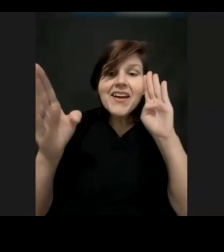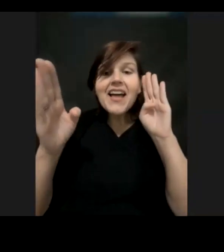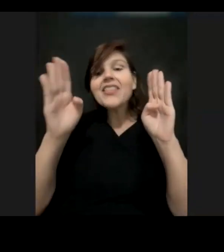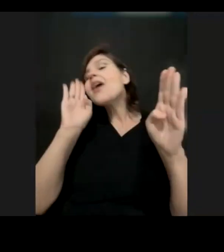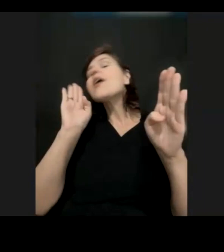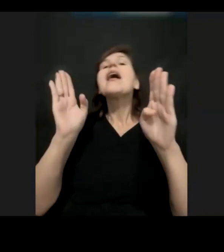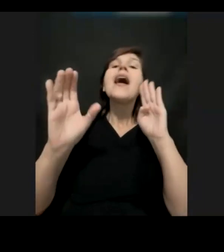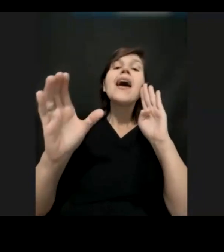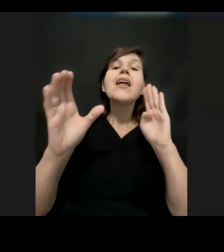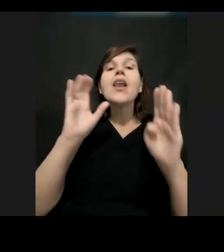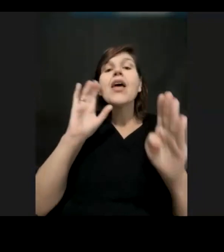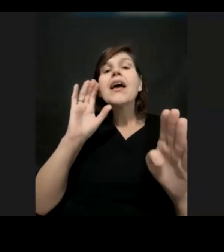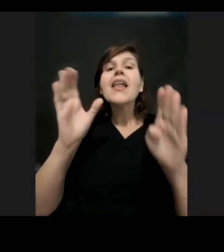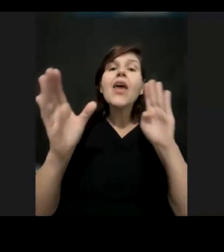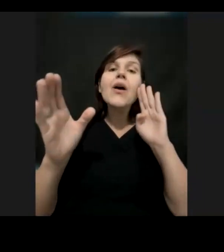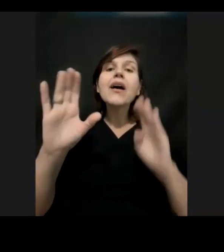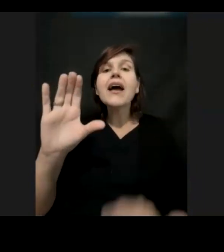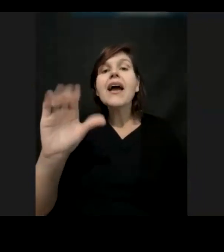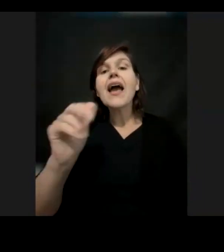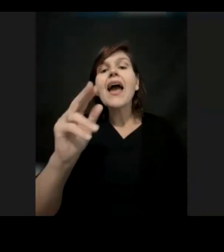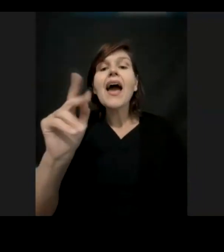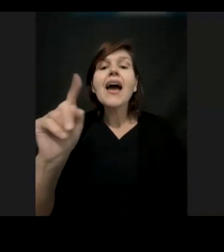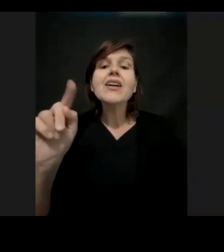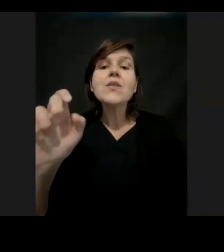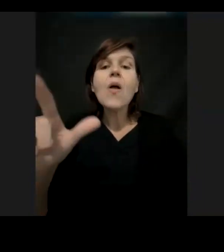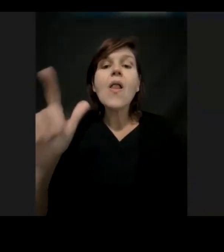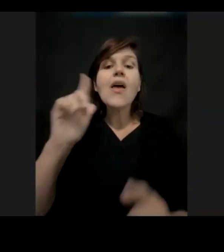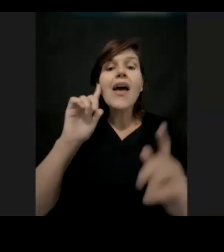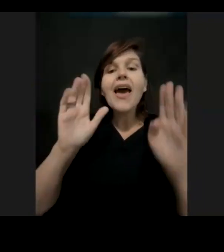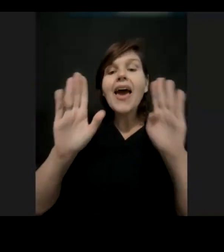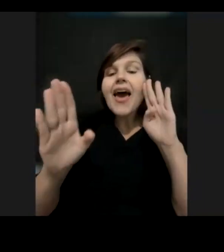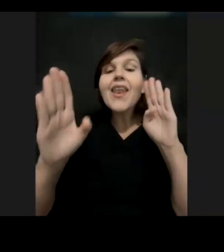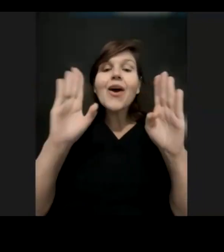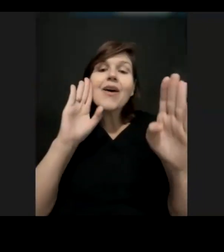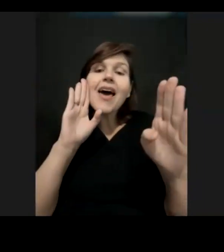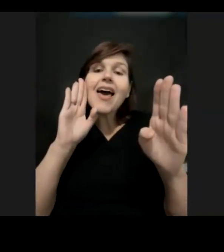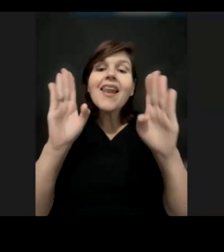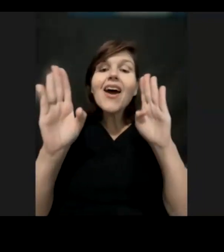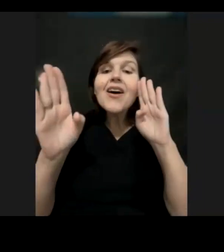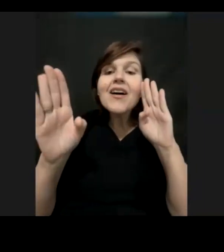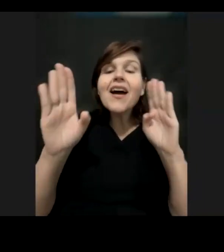Catlaw, Catlaw, hello, Catlaw! Hello, hello, hello, Catlaw!